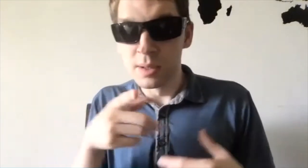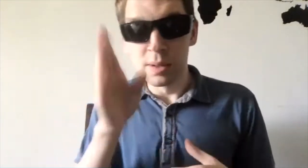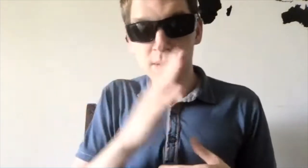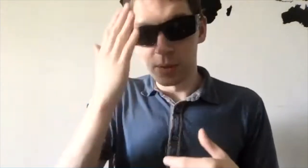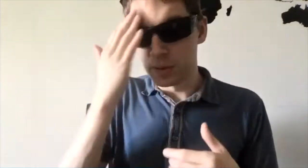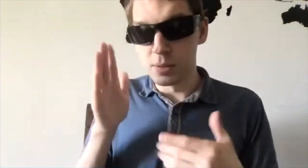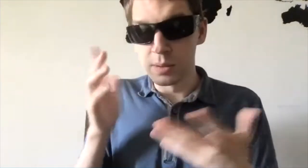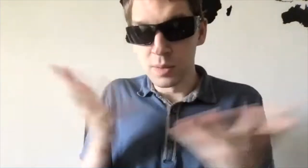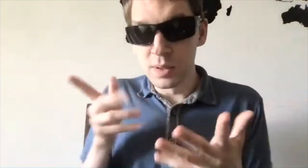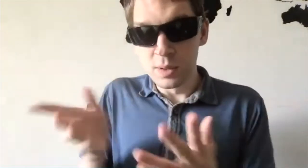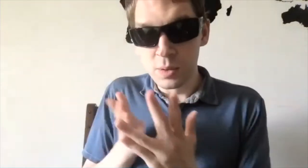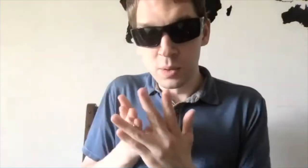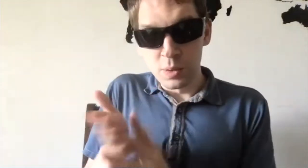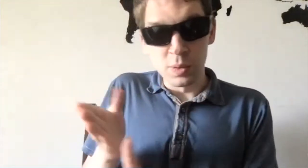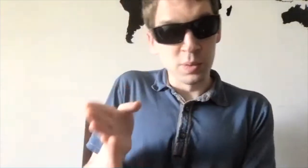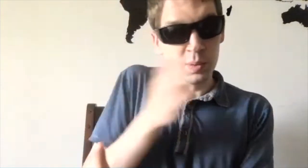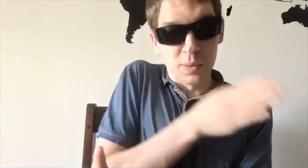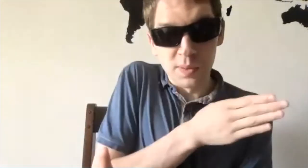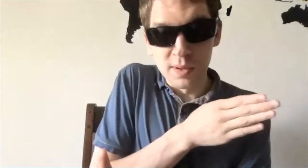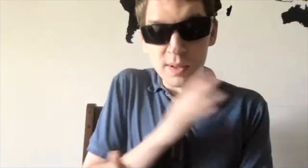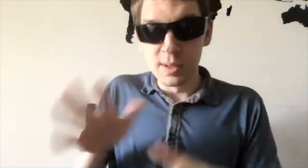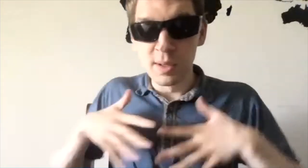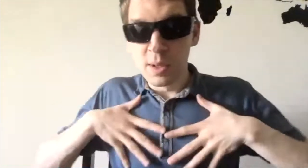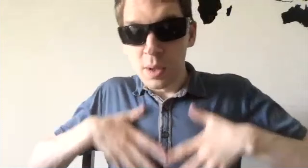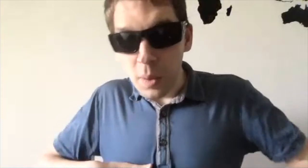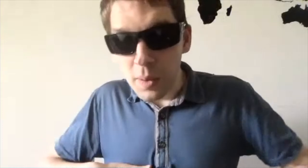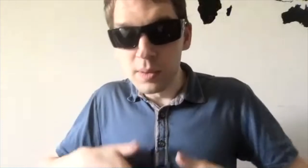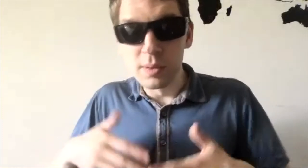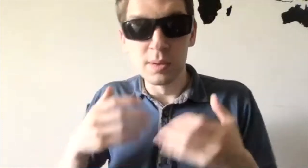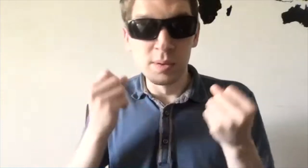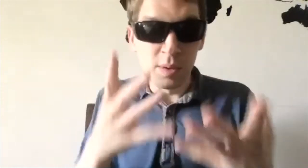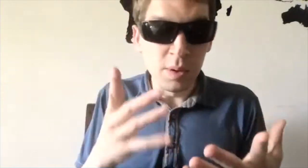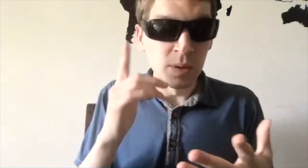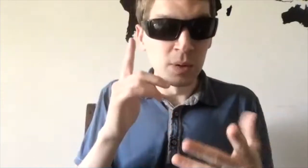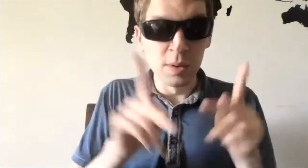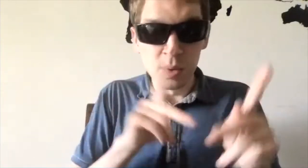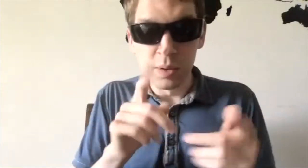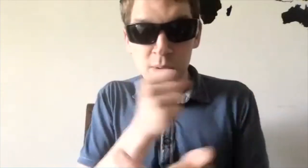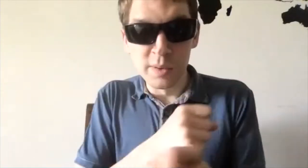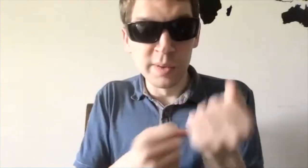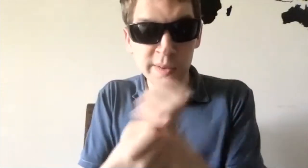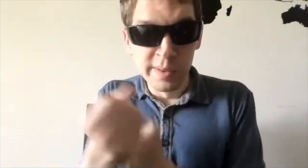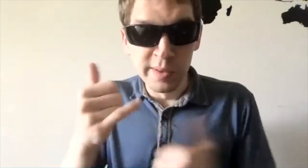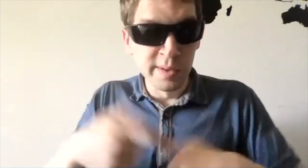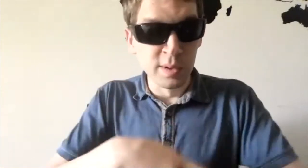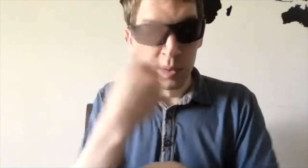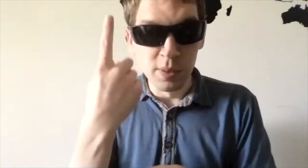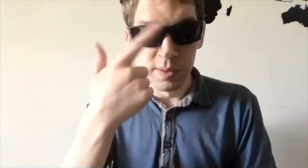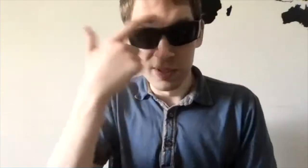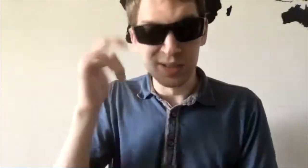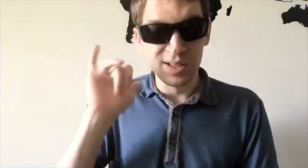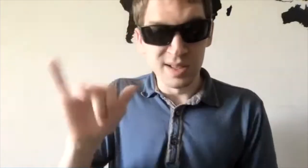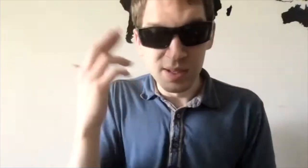has been going through before that situation has come up. They may be depressed. They may be suicidal.